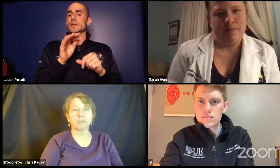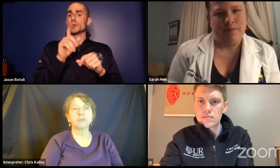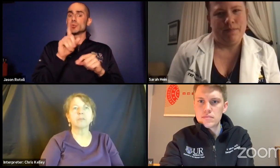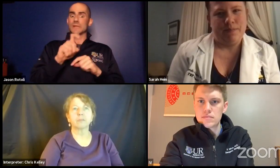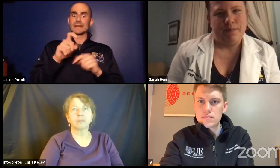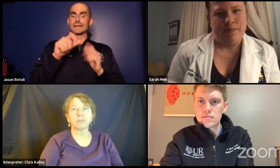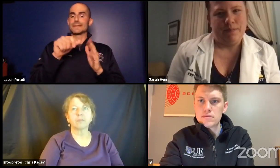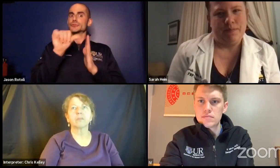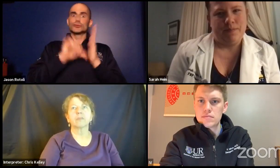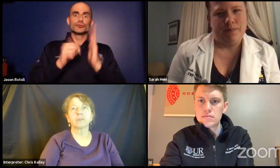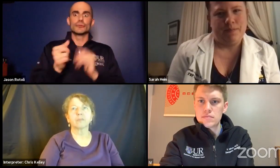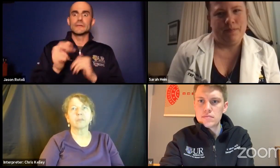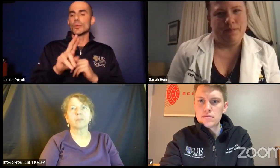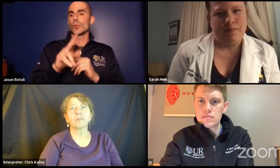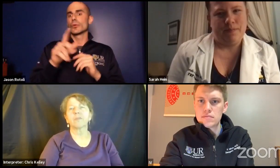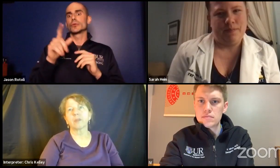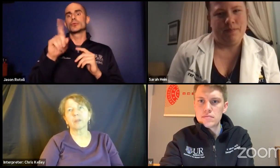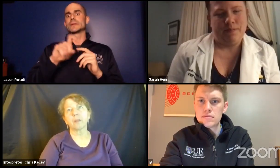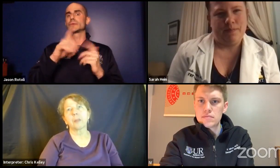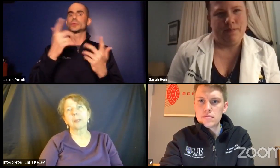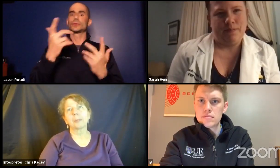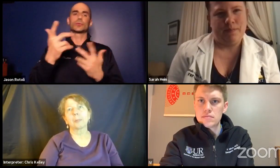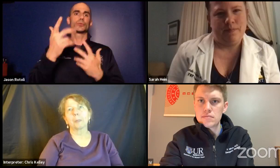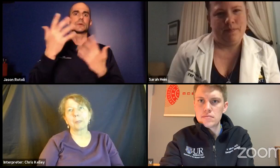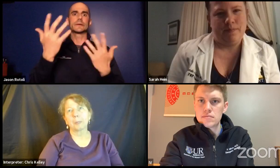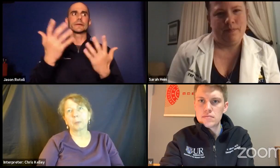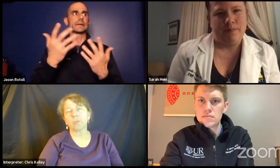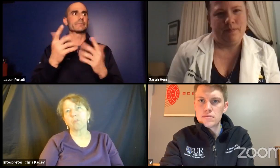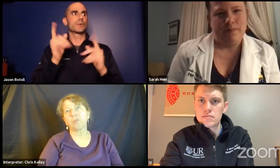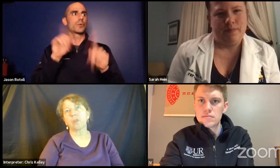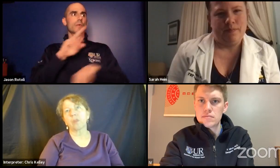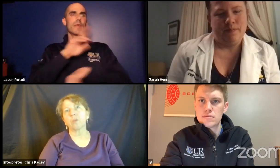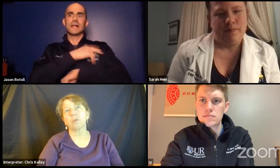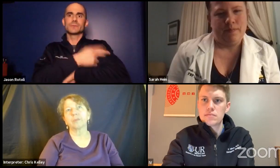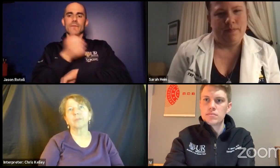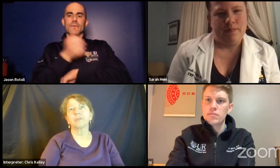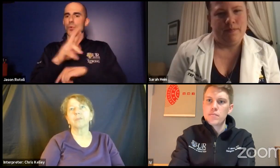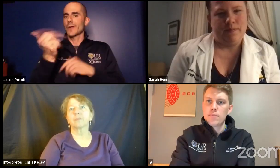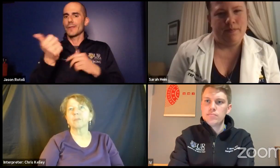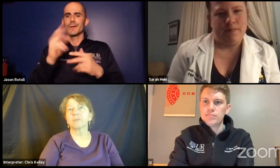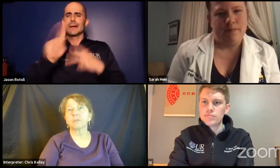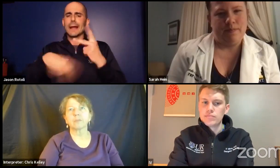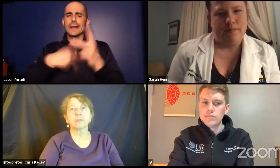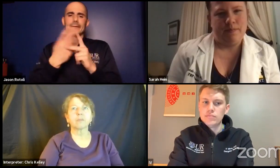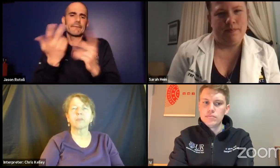Absolutely. There was another question in the chatbox. It was asking about